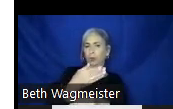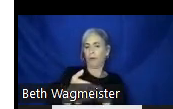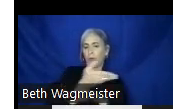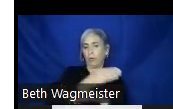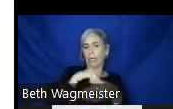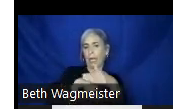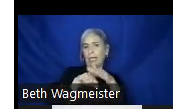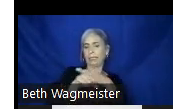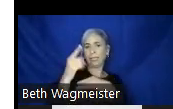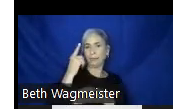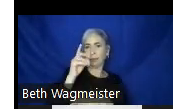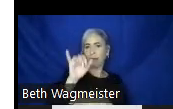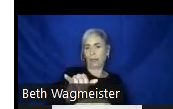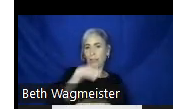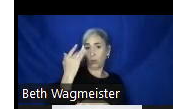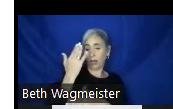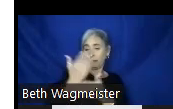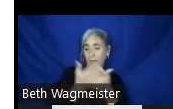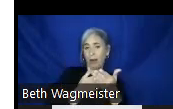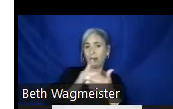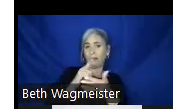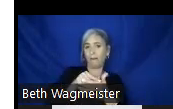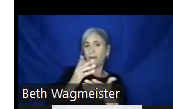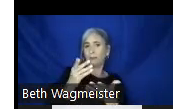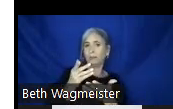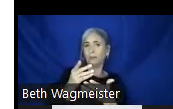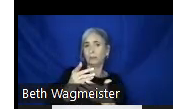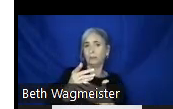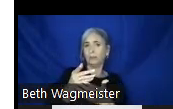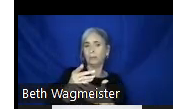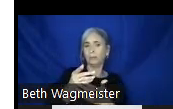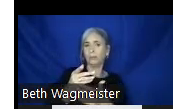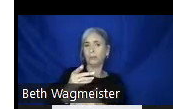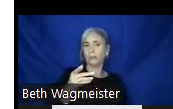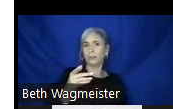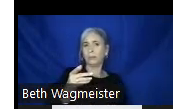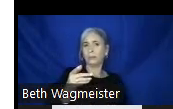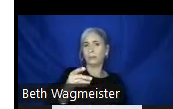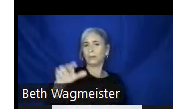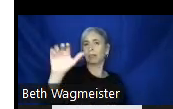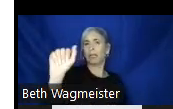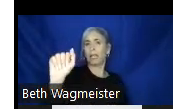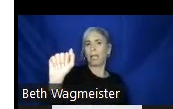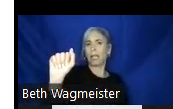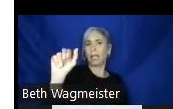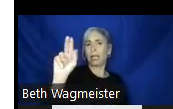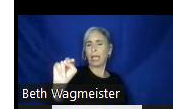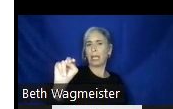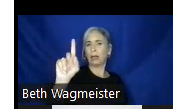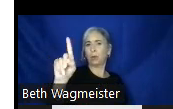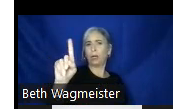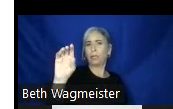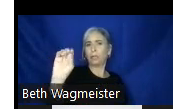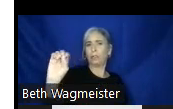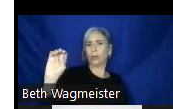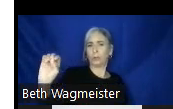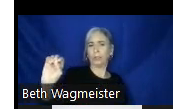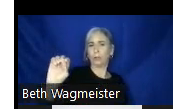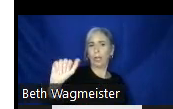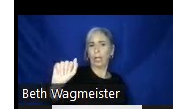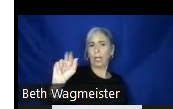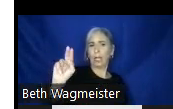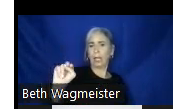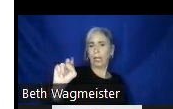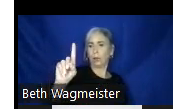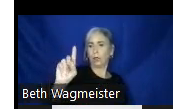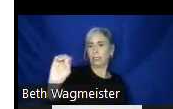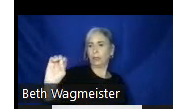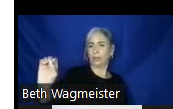this because it is part of the tech share pro. The code is capital AN100. And the link is posted